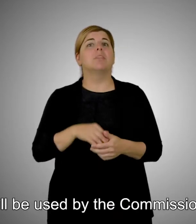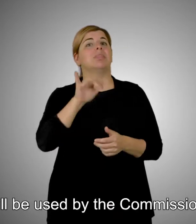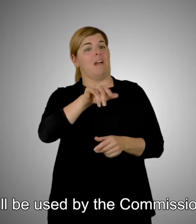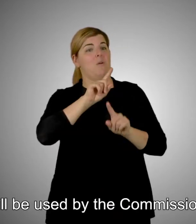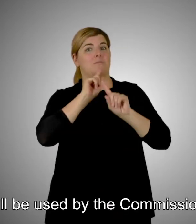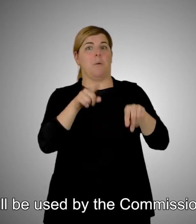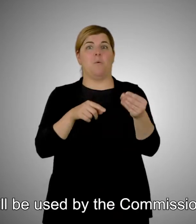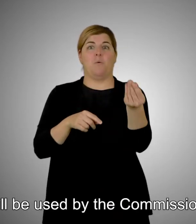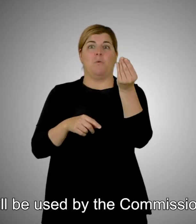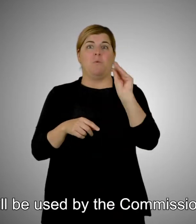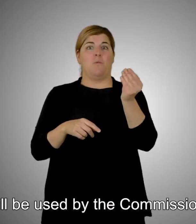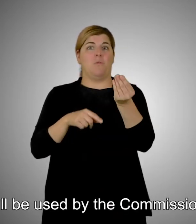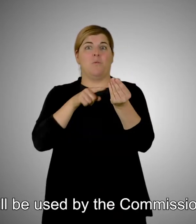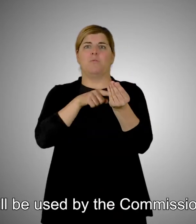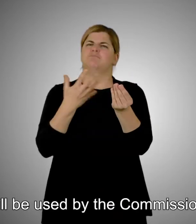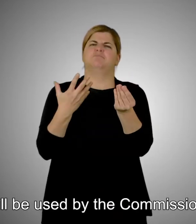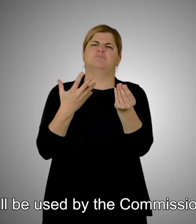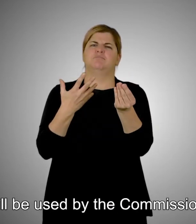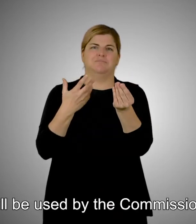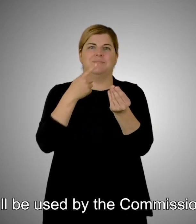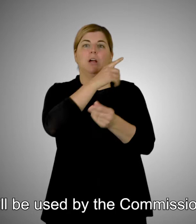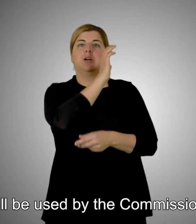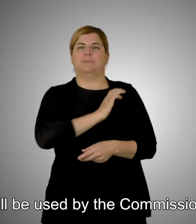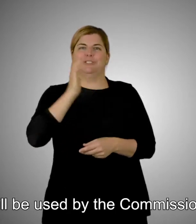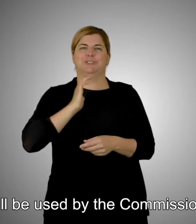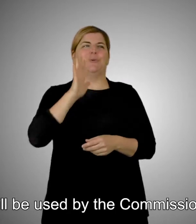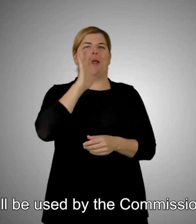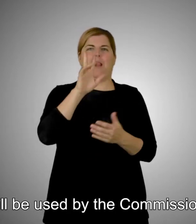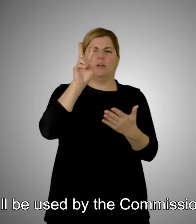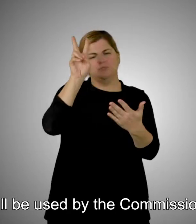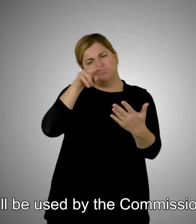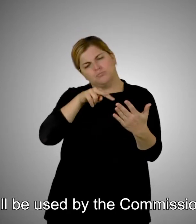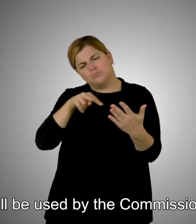It will be used by the Commission to decide